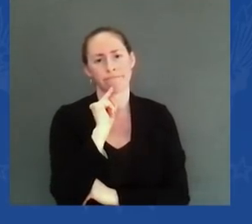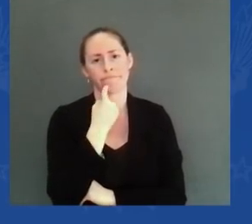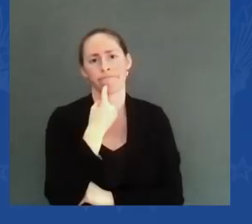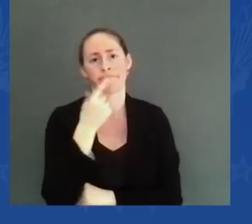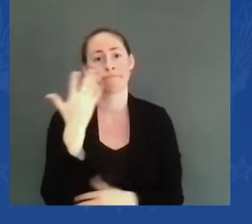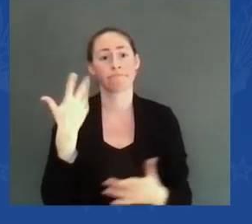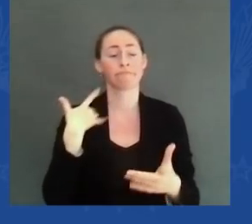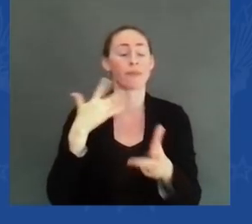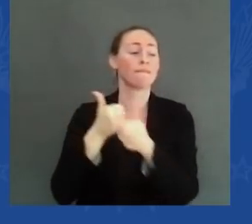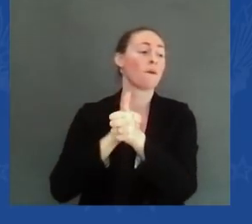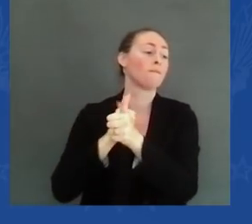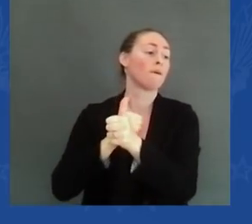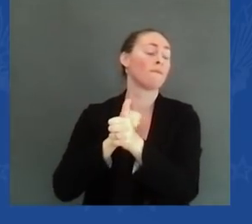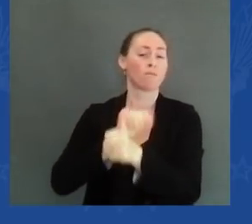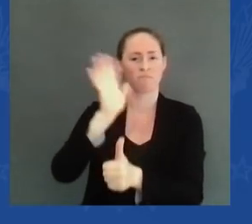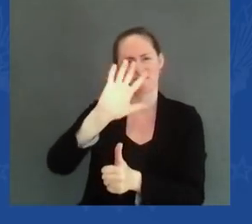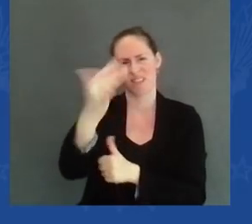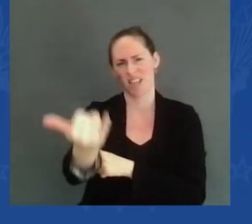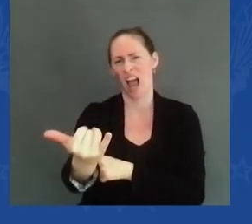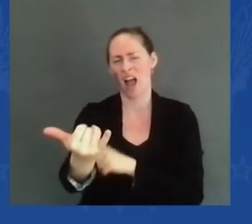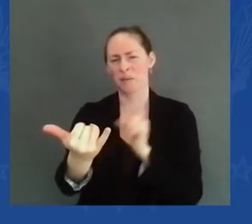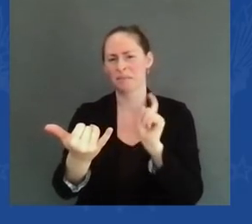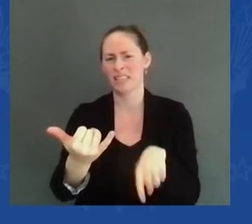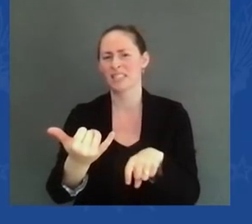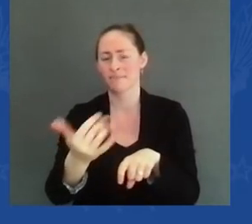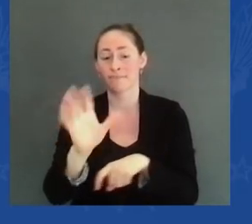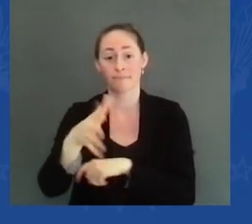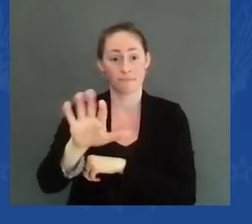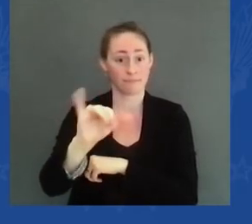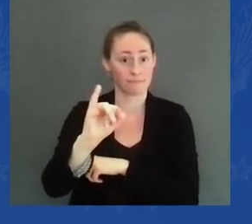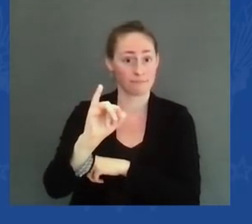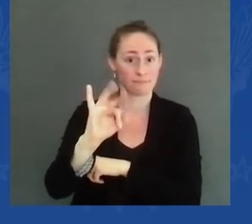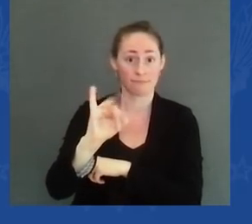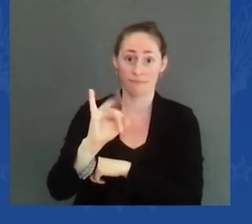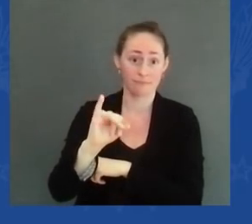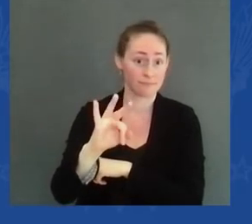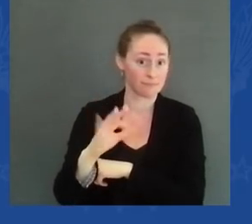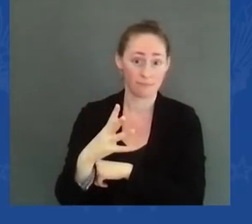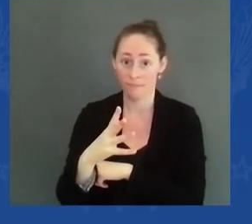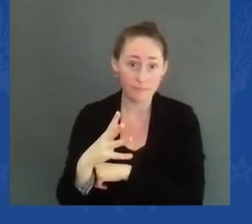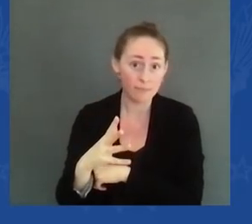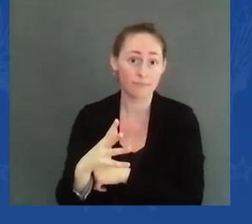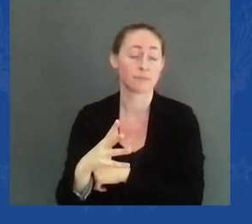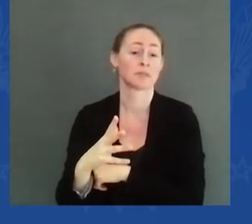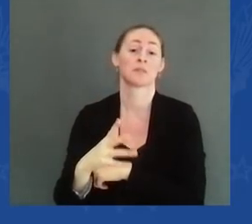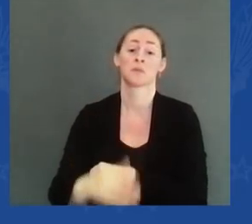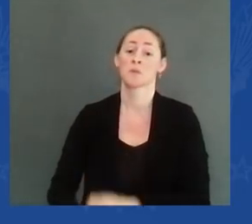If we don't act now -- I'm going to be heading, as Chuck knows, as the Senator knows -- I'm going to be heading from here to